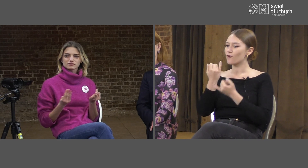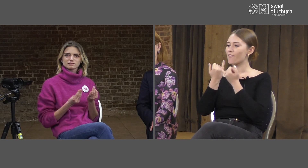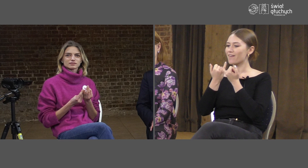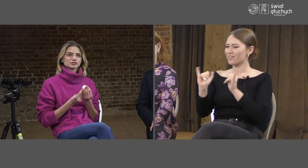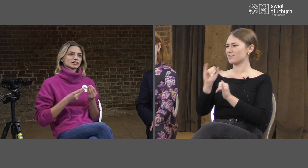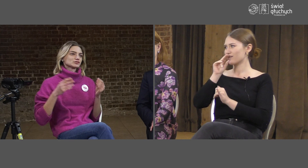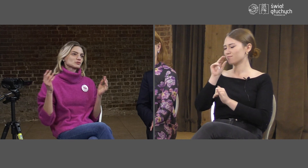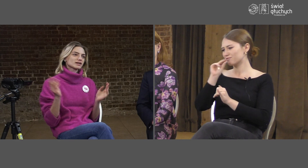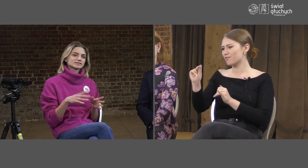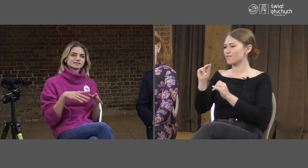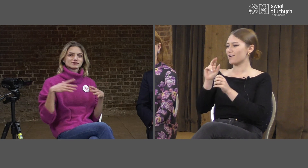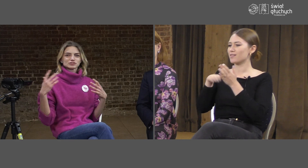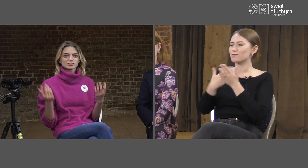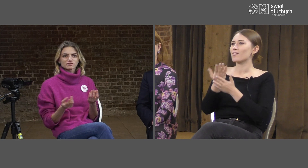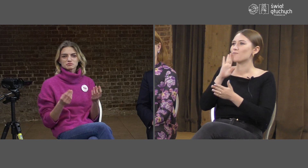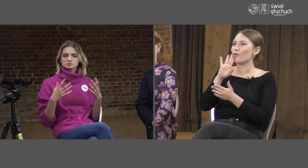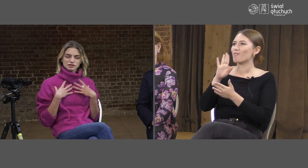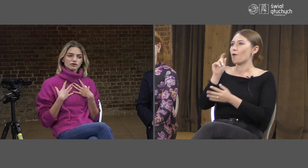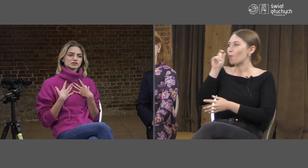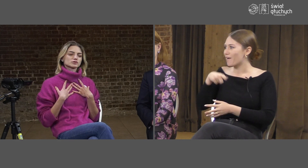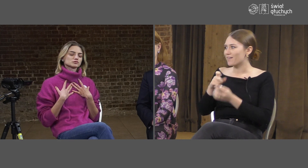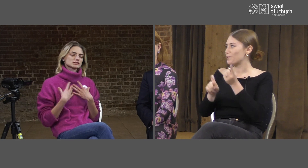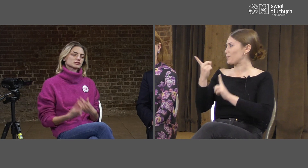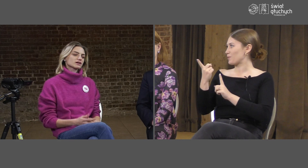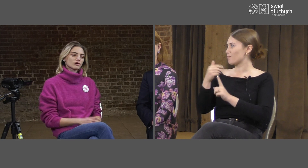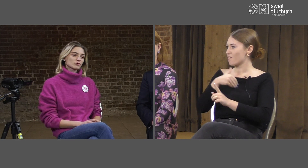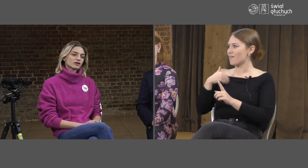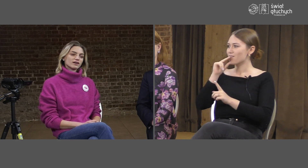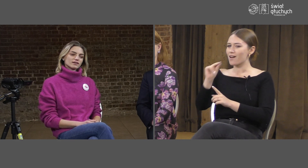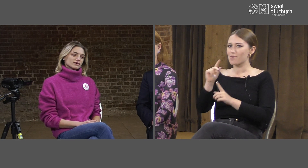whether it sounds Ukrainian or something else — I’ve experienced that too.